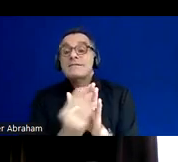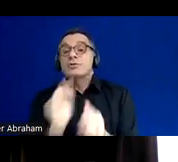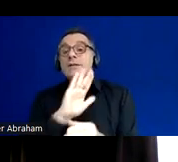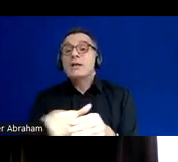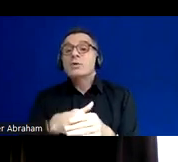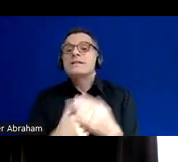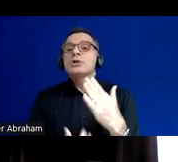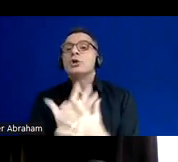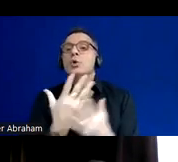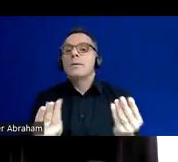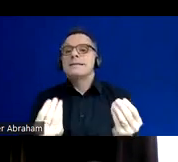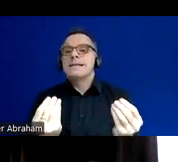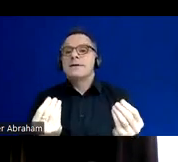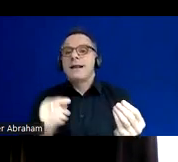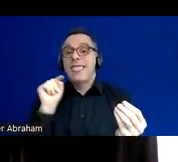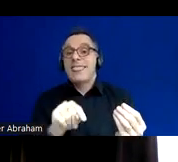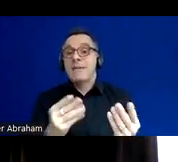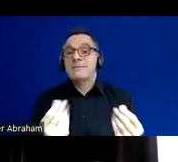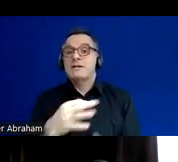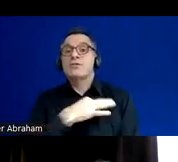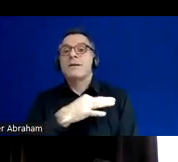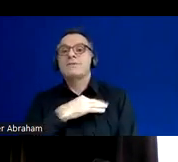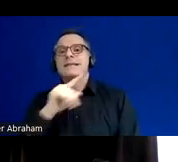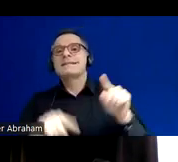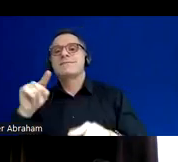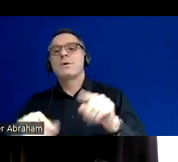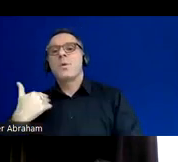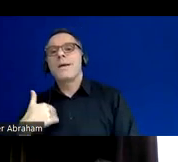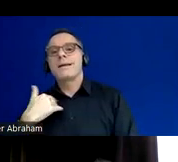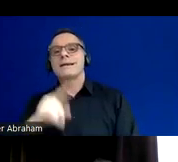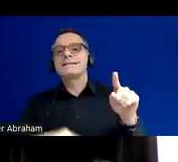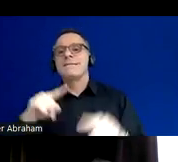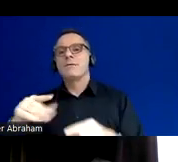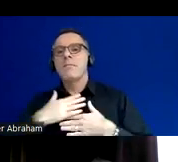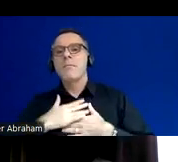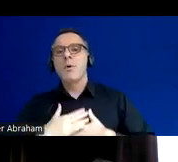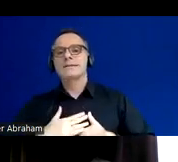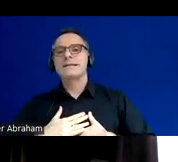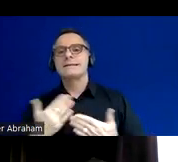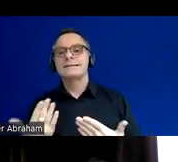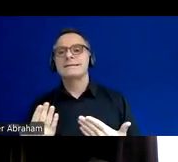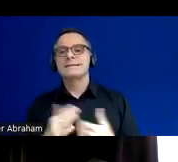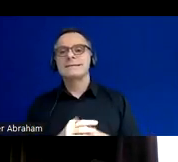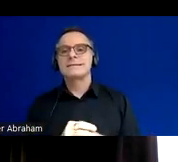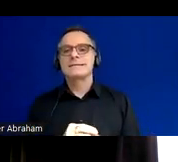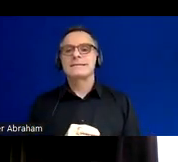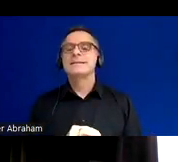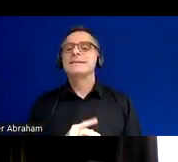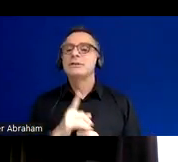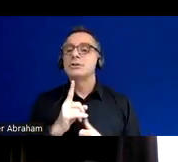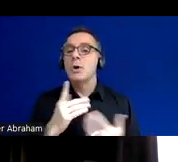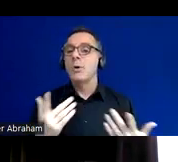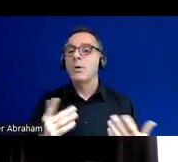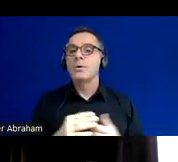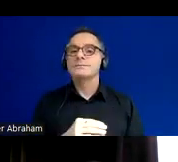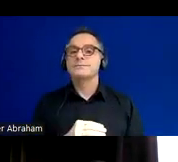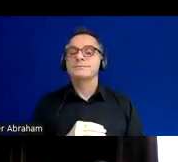material that then represented different women and different bodies. So, there are lots of women's